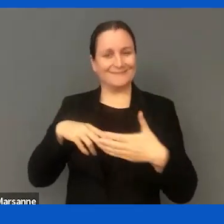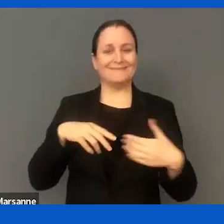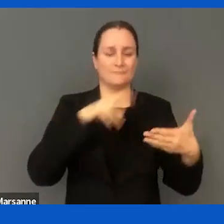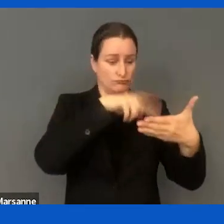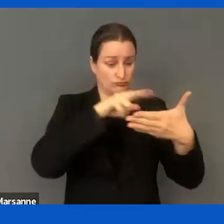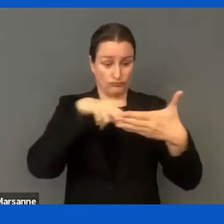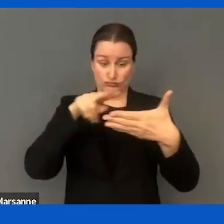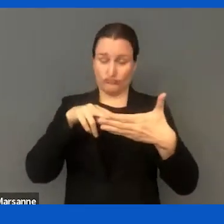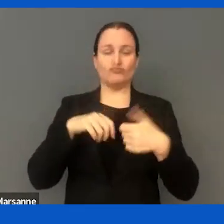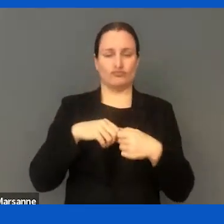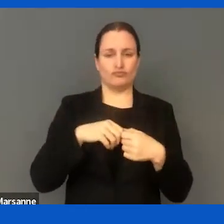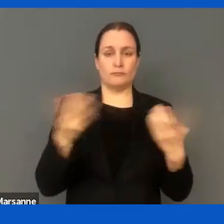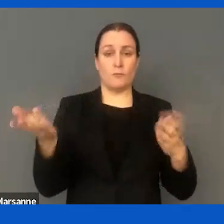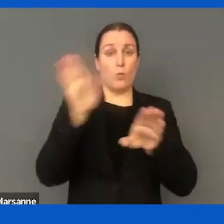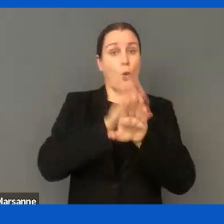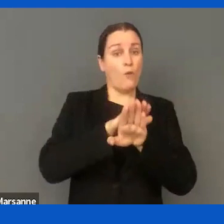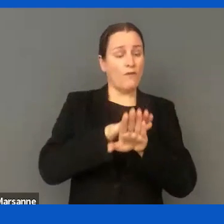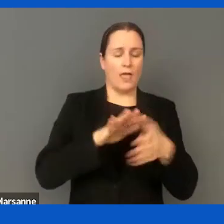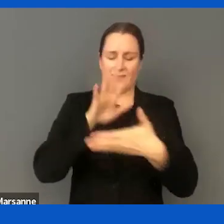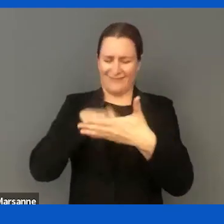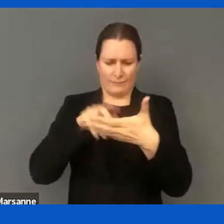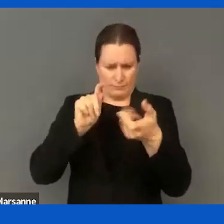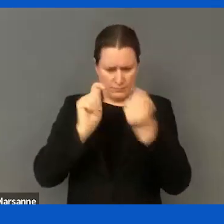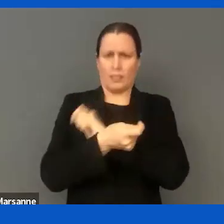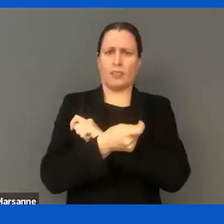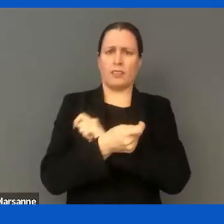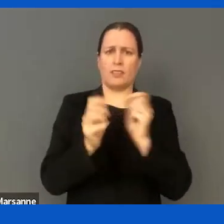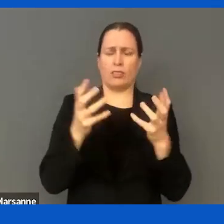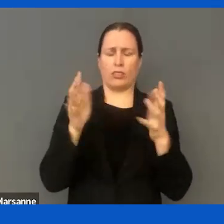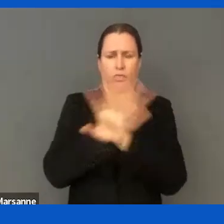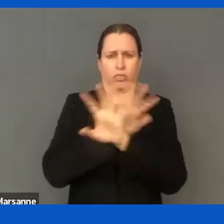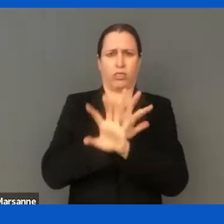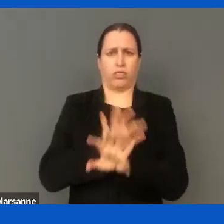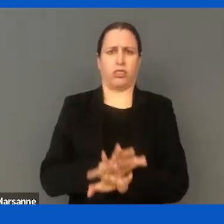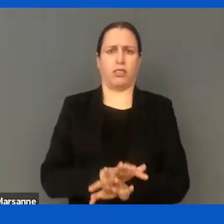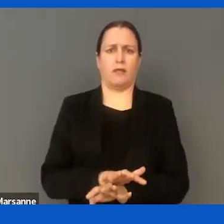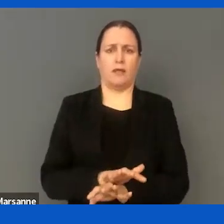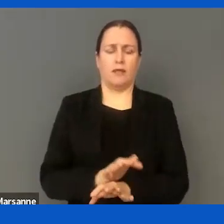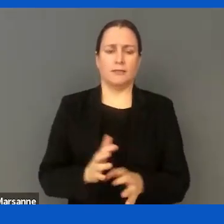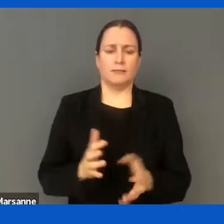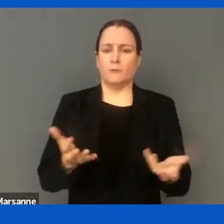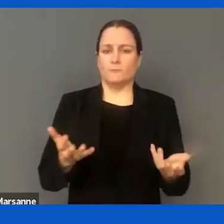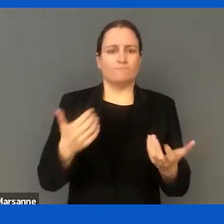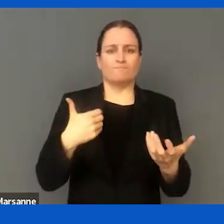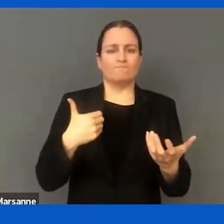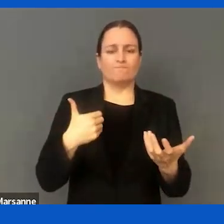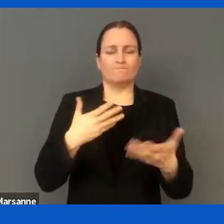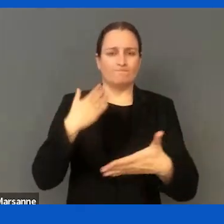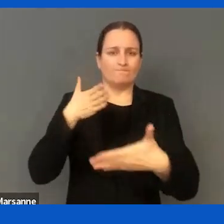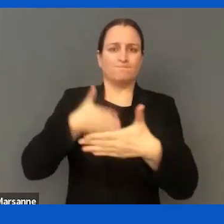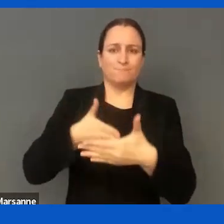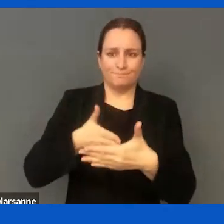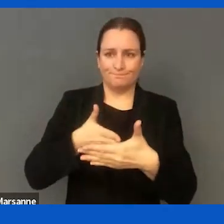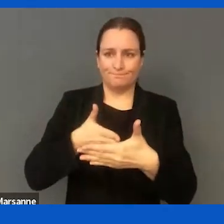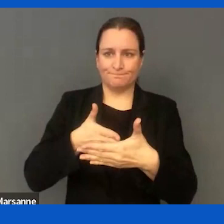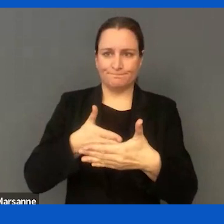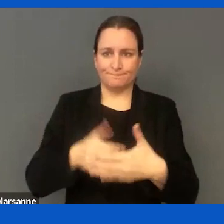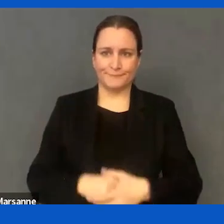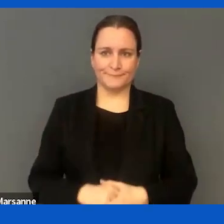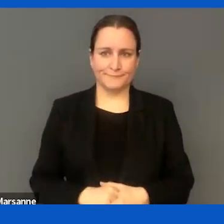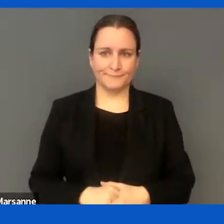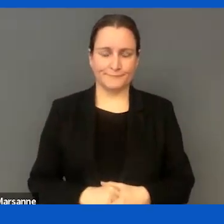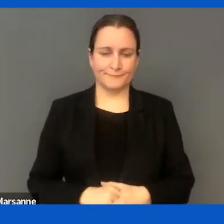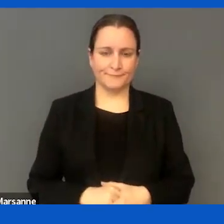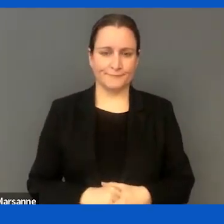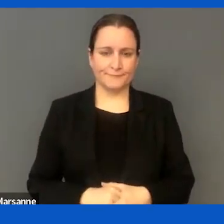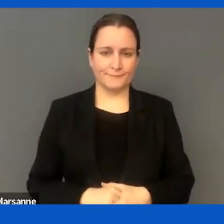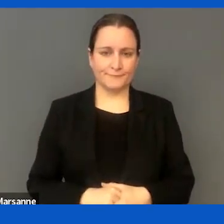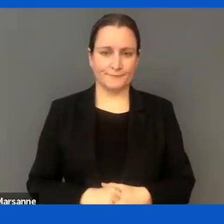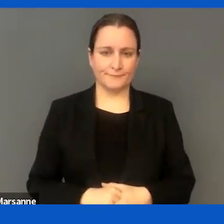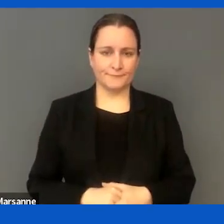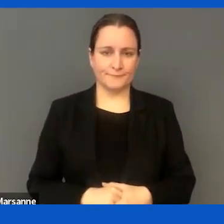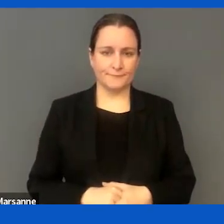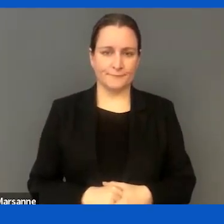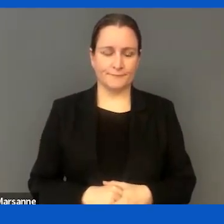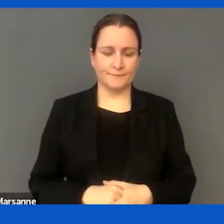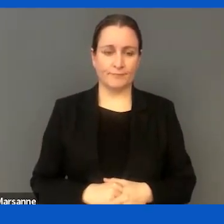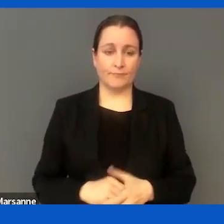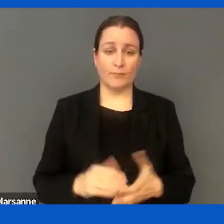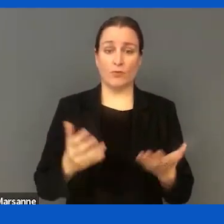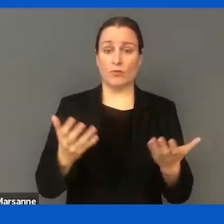with real flow in mind, and there is ... increasing of font size or doing -- adapting